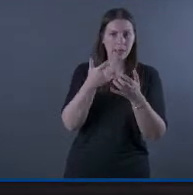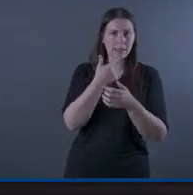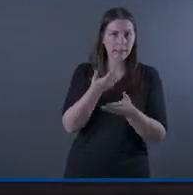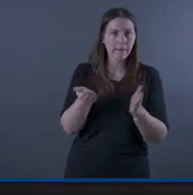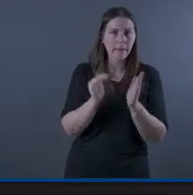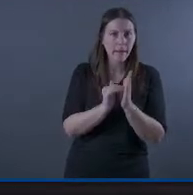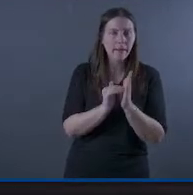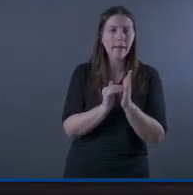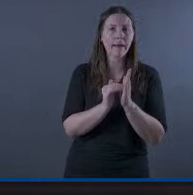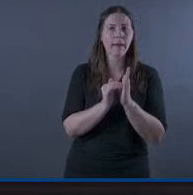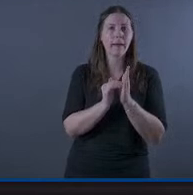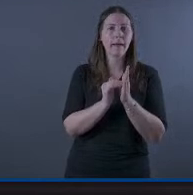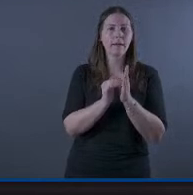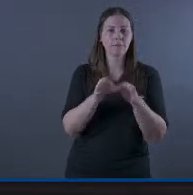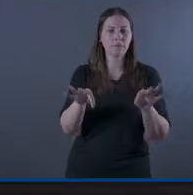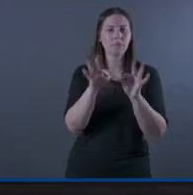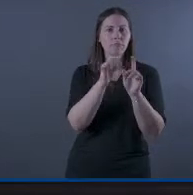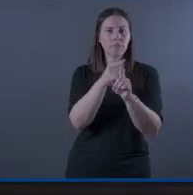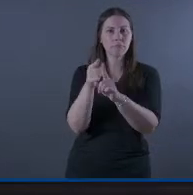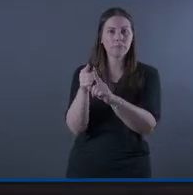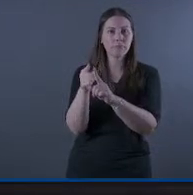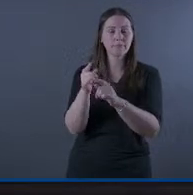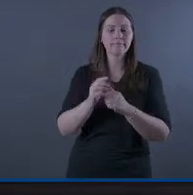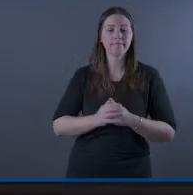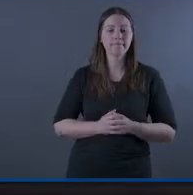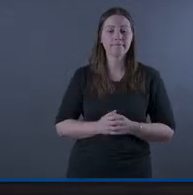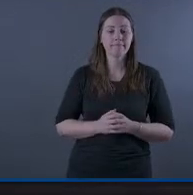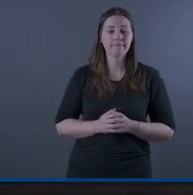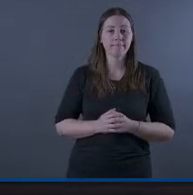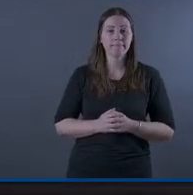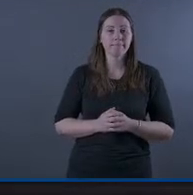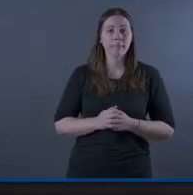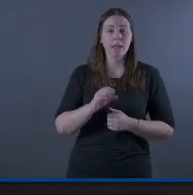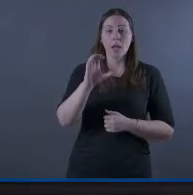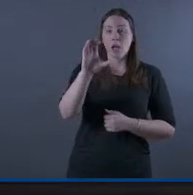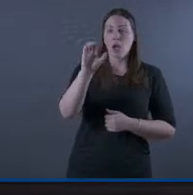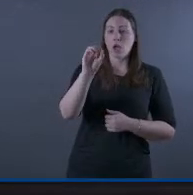So first the COVID vaccine wa.org website